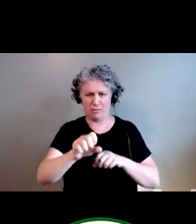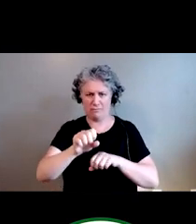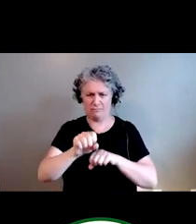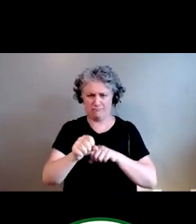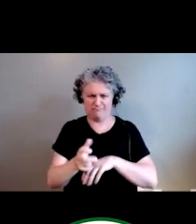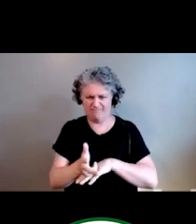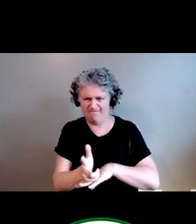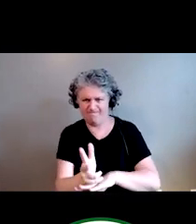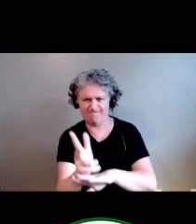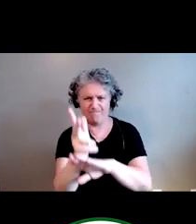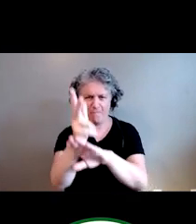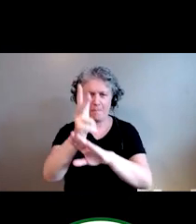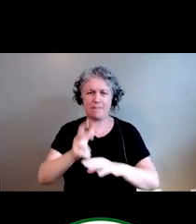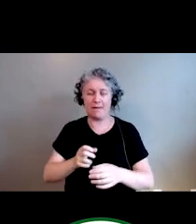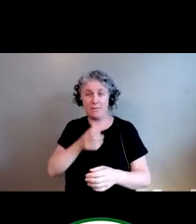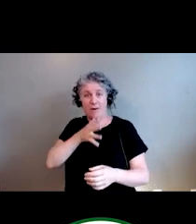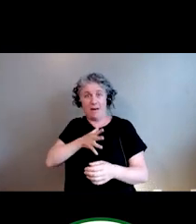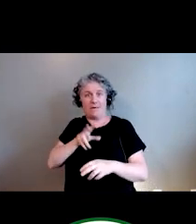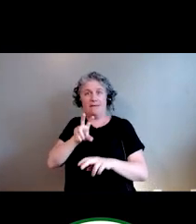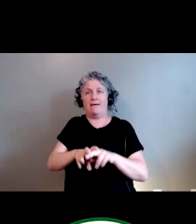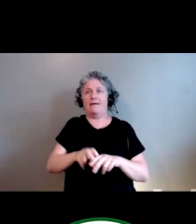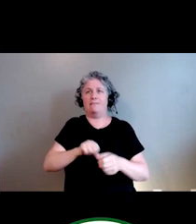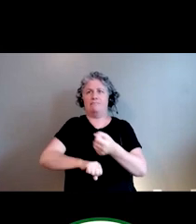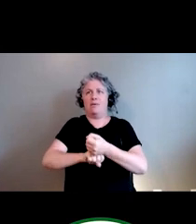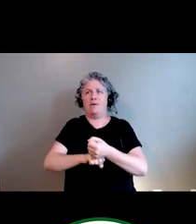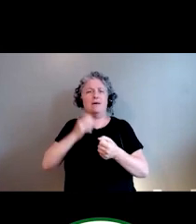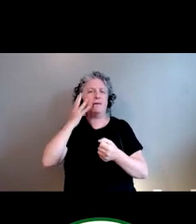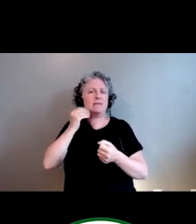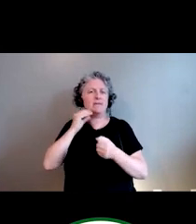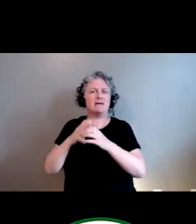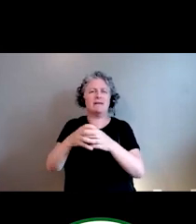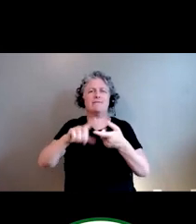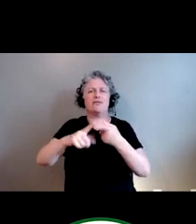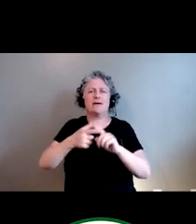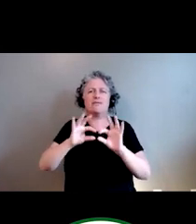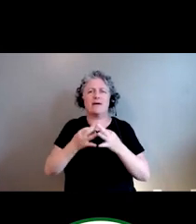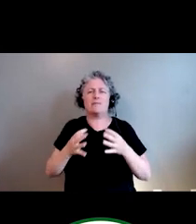While also at the same time living with spinal cord injury and multiple sclerosis.